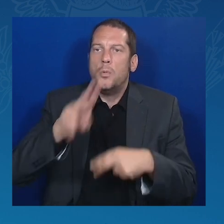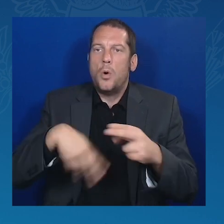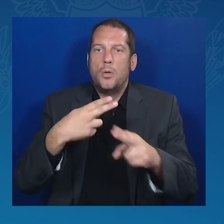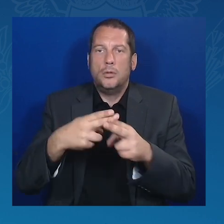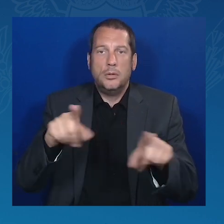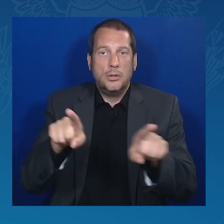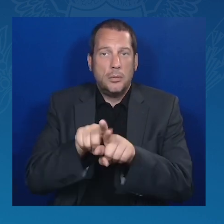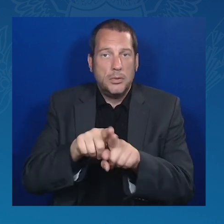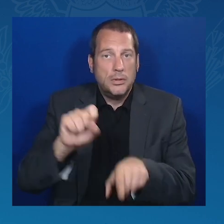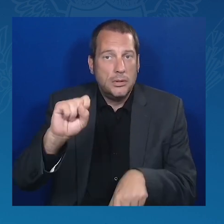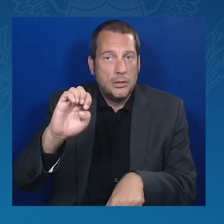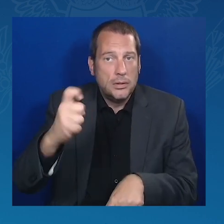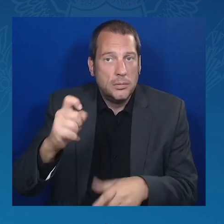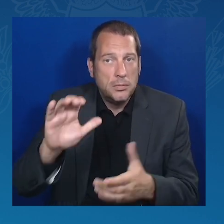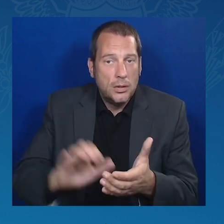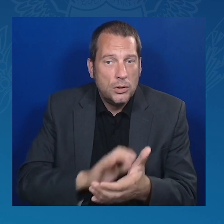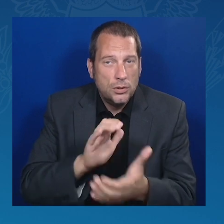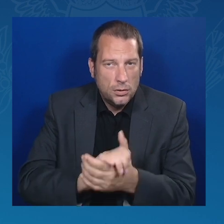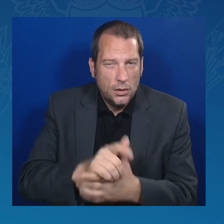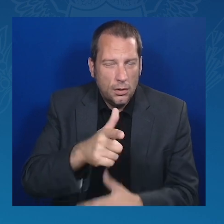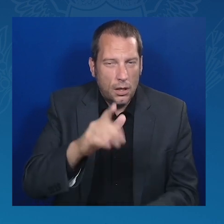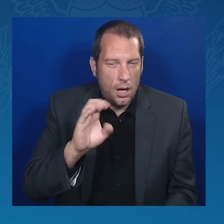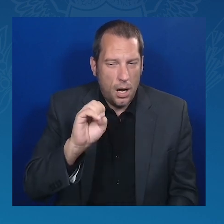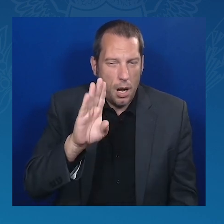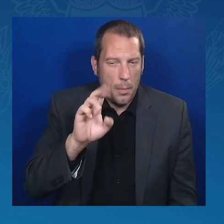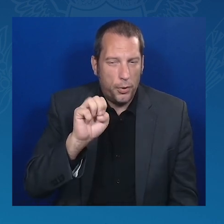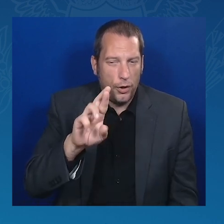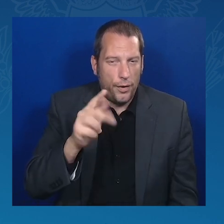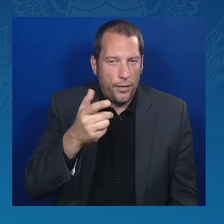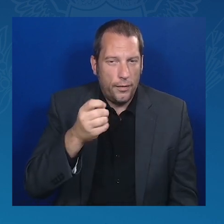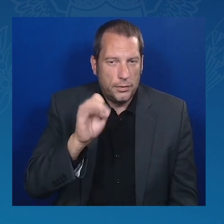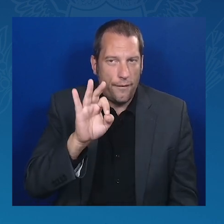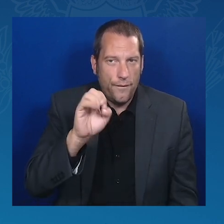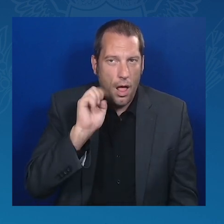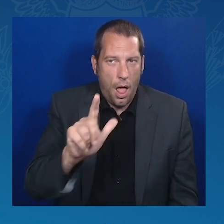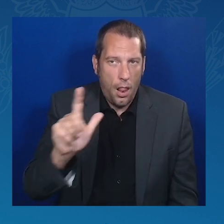the intersectionality between freedoms.